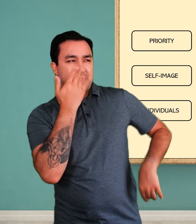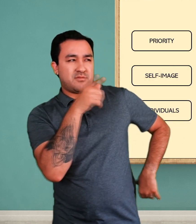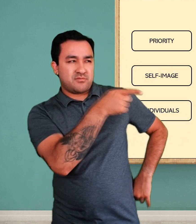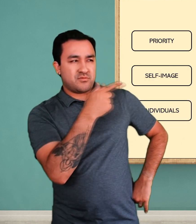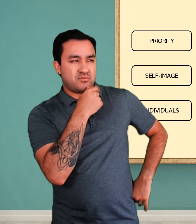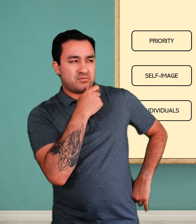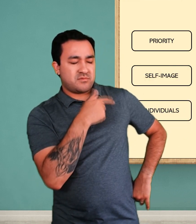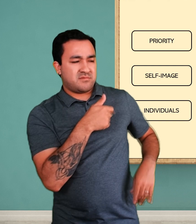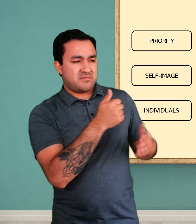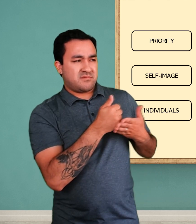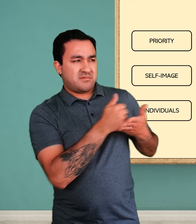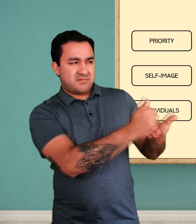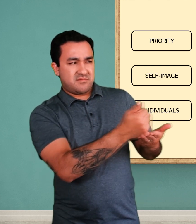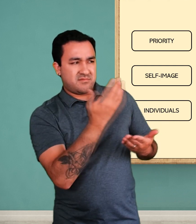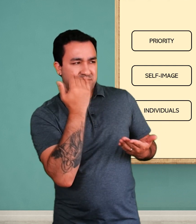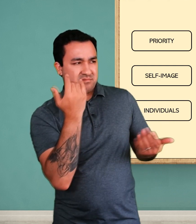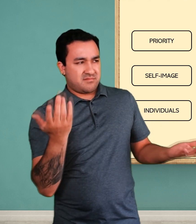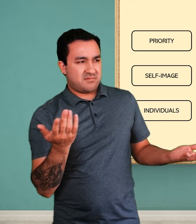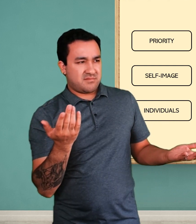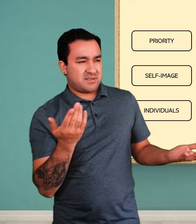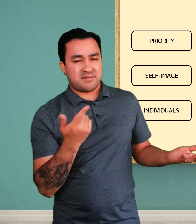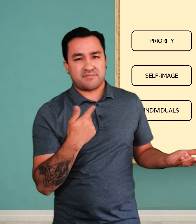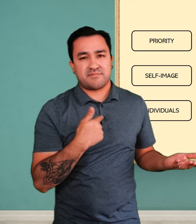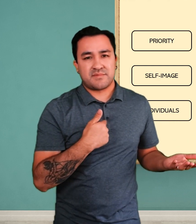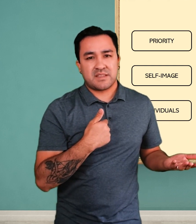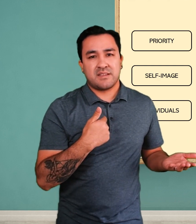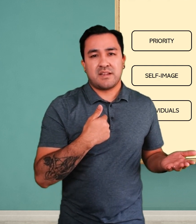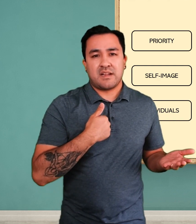assistance and rarely feel the want or need to ask strangers for help.